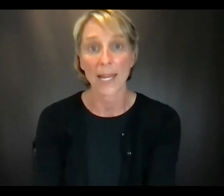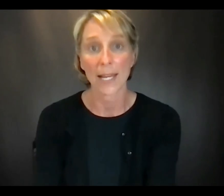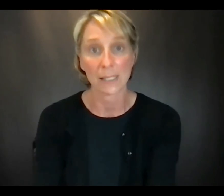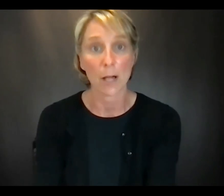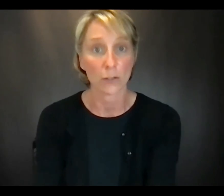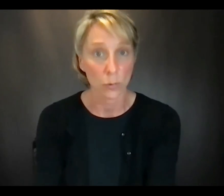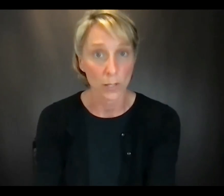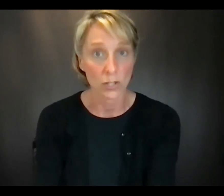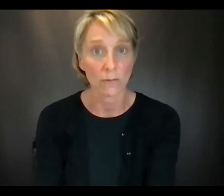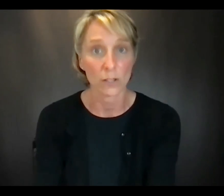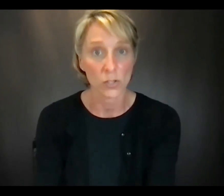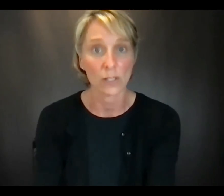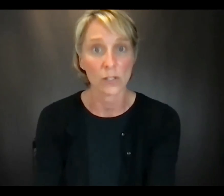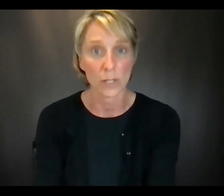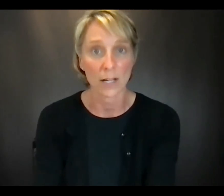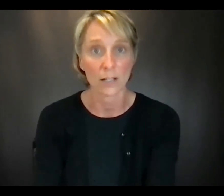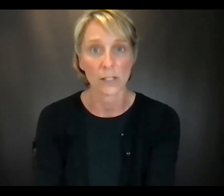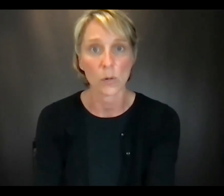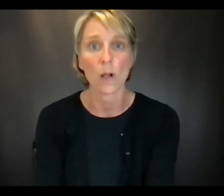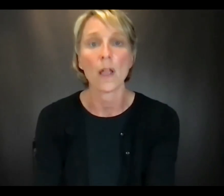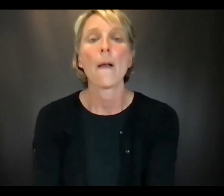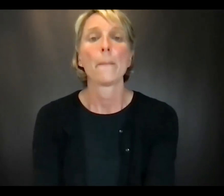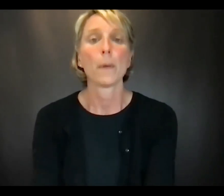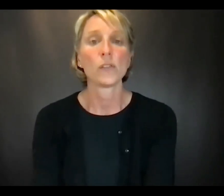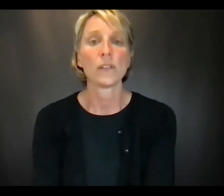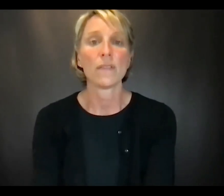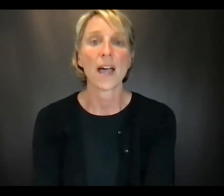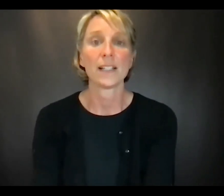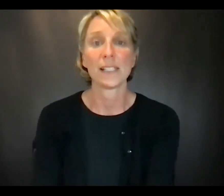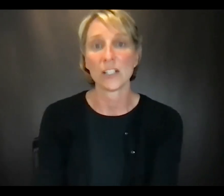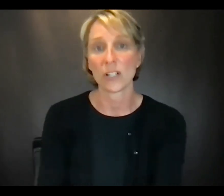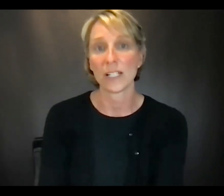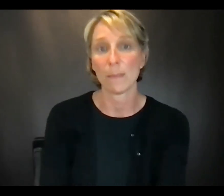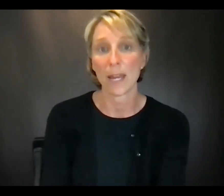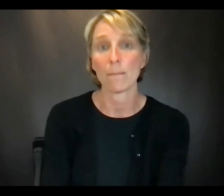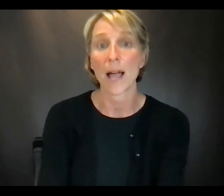a smaller tuition for their students to attend our school. Most of that decision is made by the